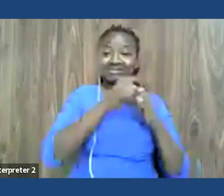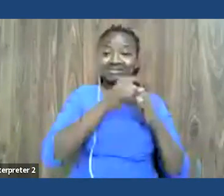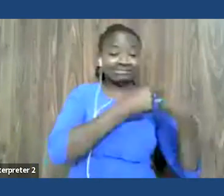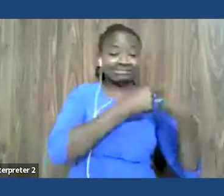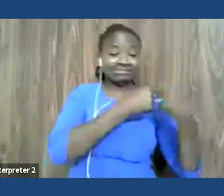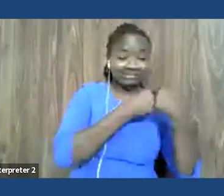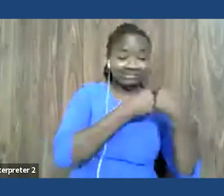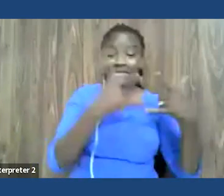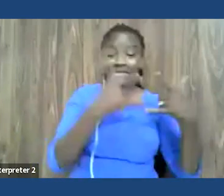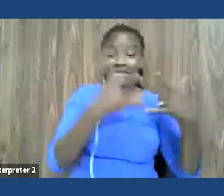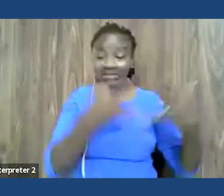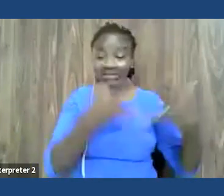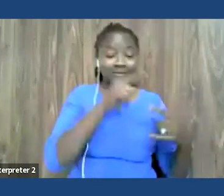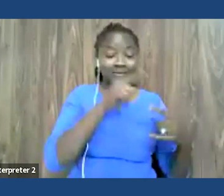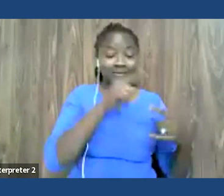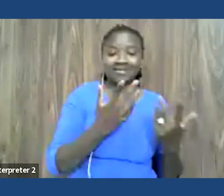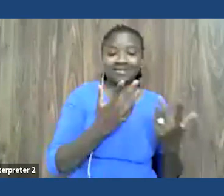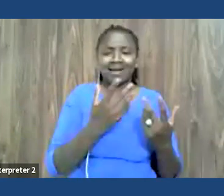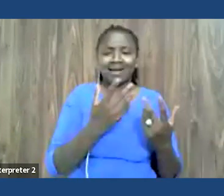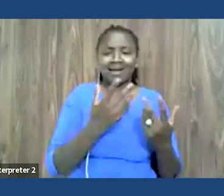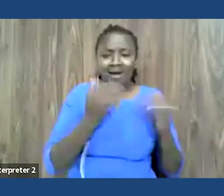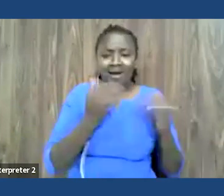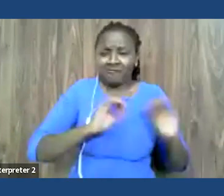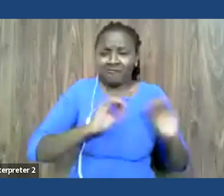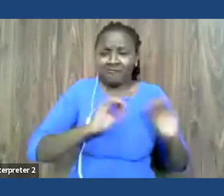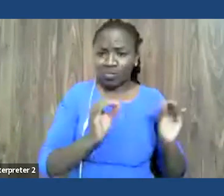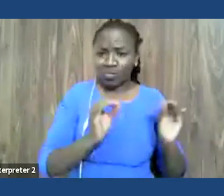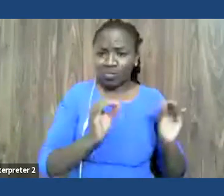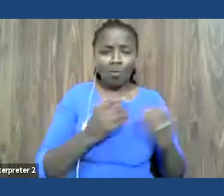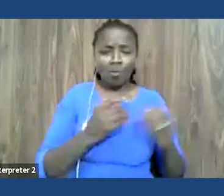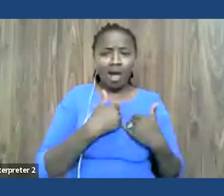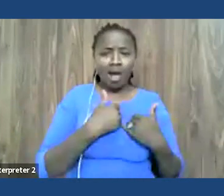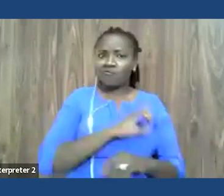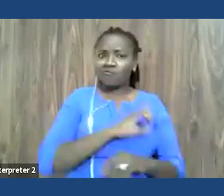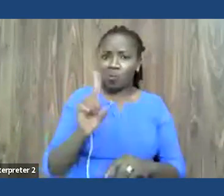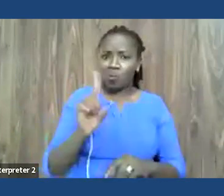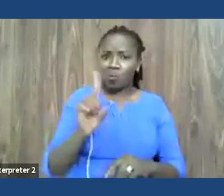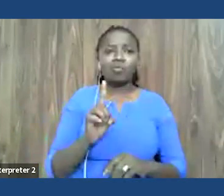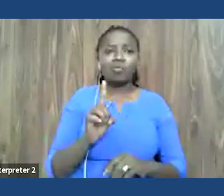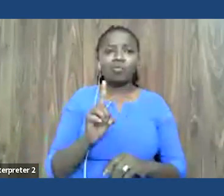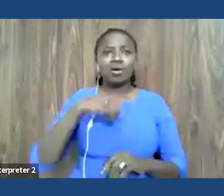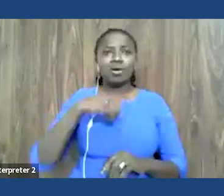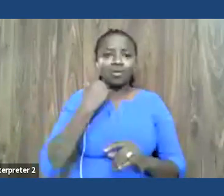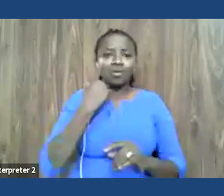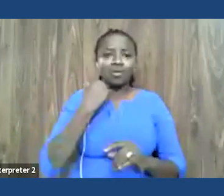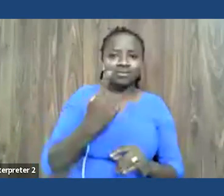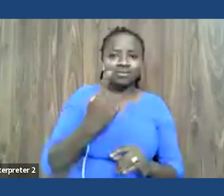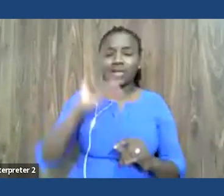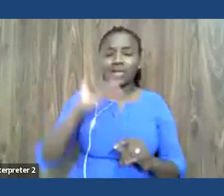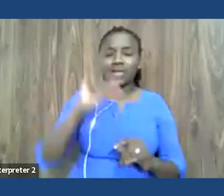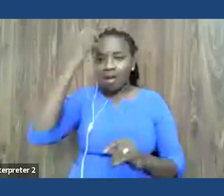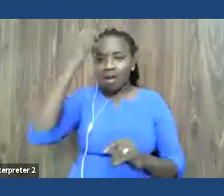to 5G infrastructures and governments that are starting to understand the importance